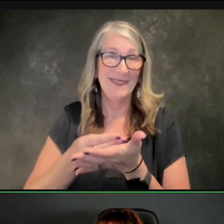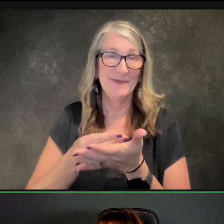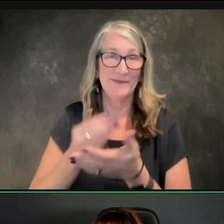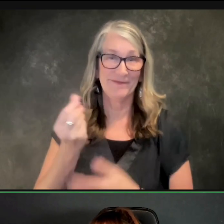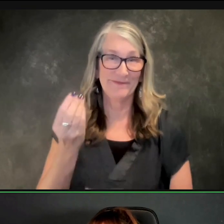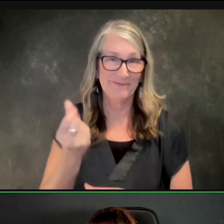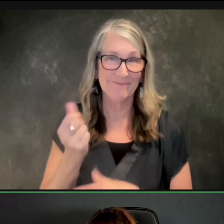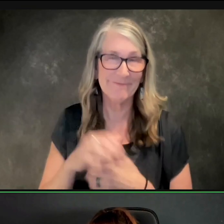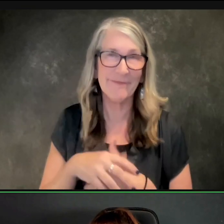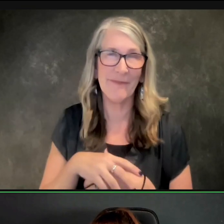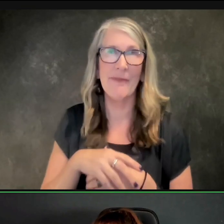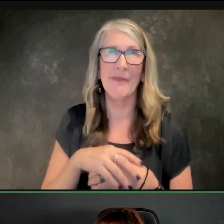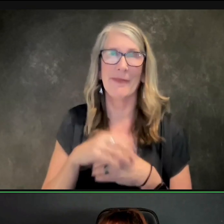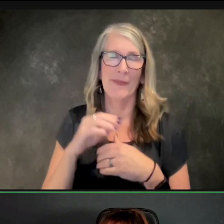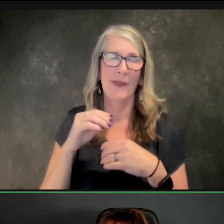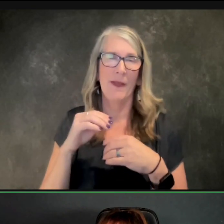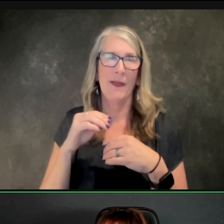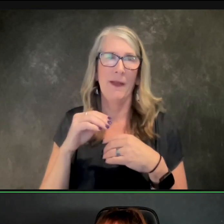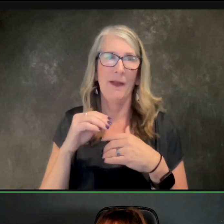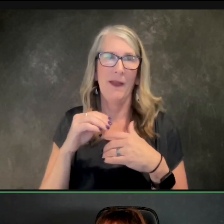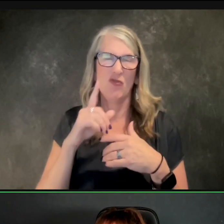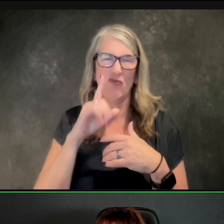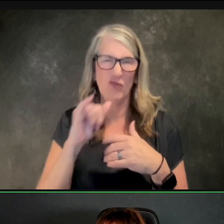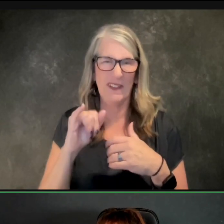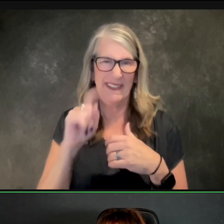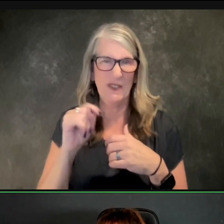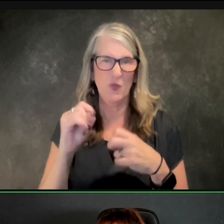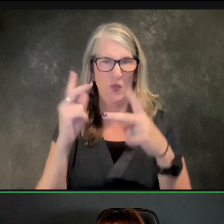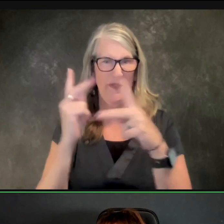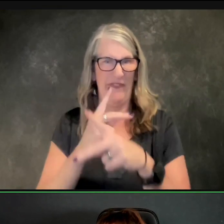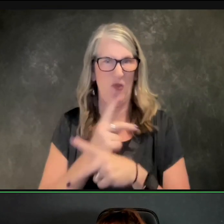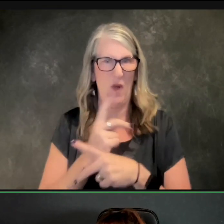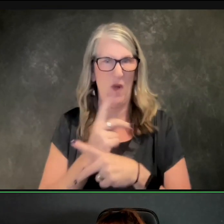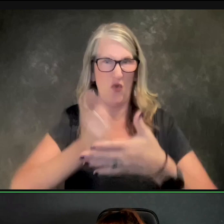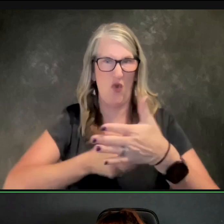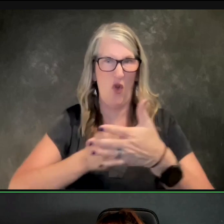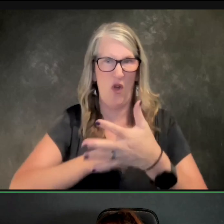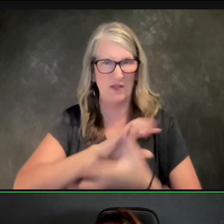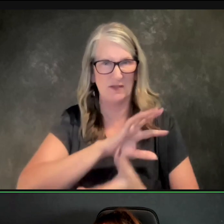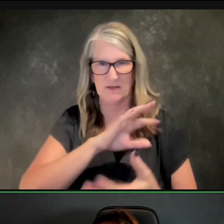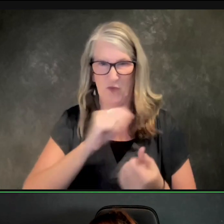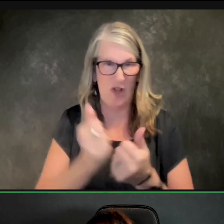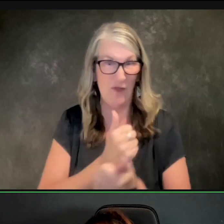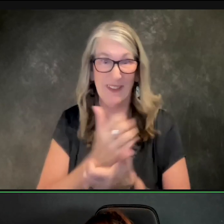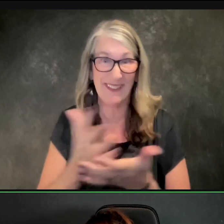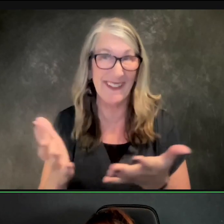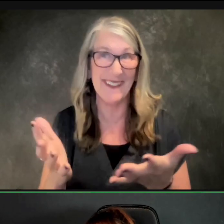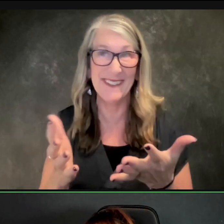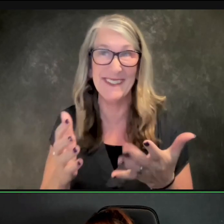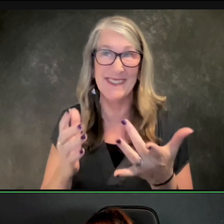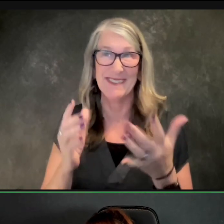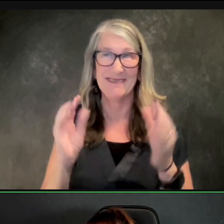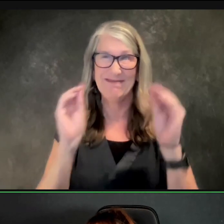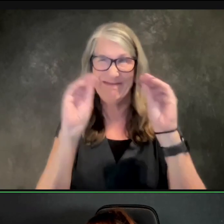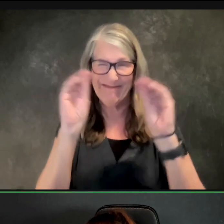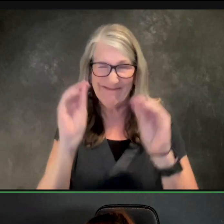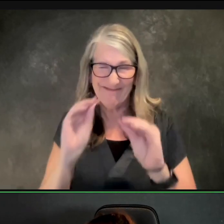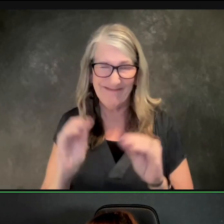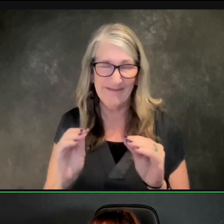Do these service providers have the content knowledge needed for them to provide accurate services? Next, we got to look at funding.